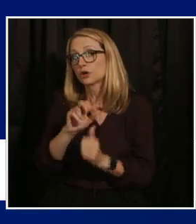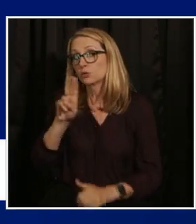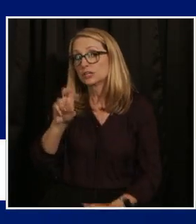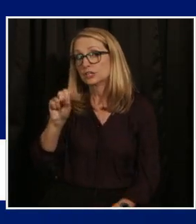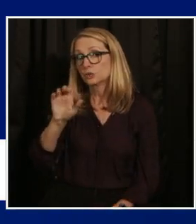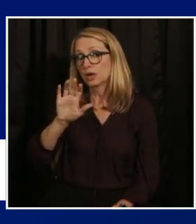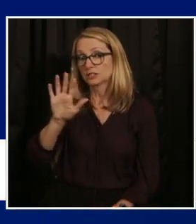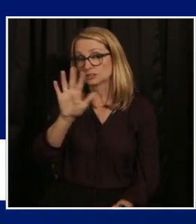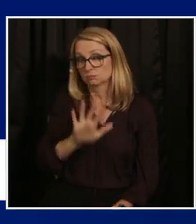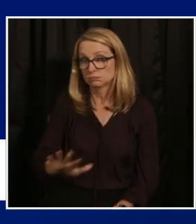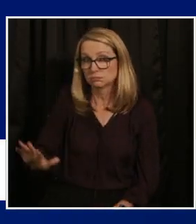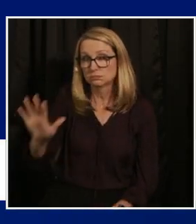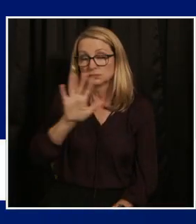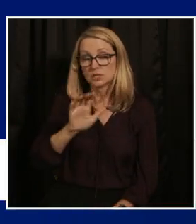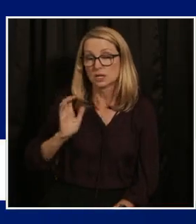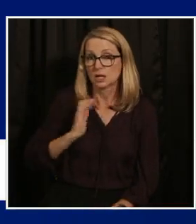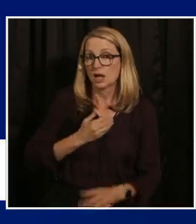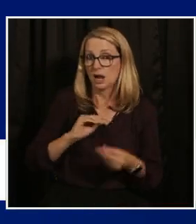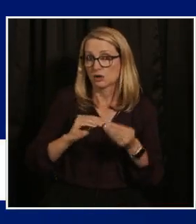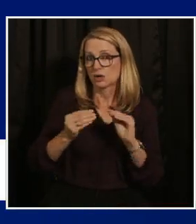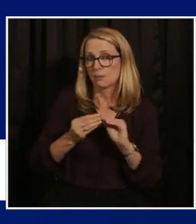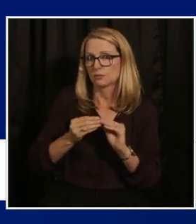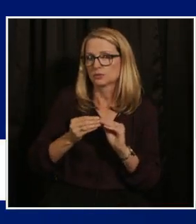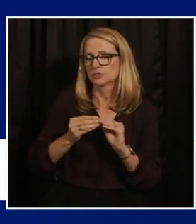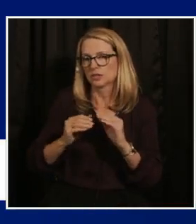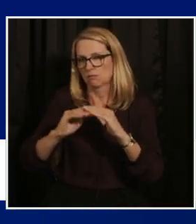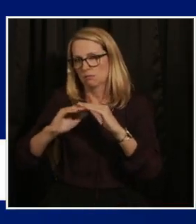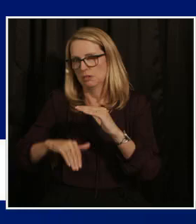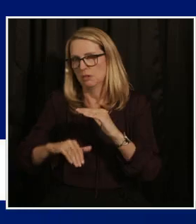hospitalization rate so that's certainly the good news but again we're not immune to